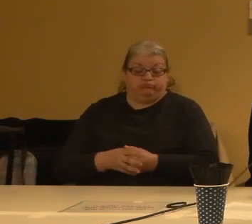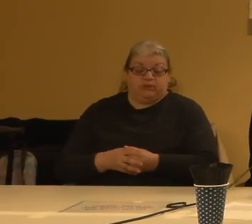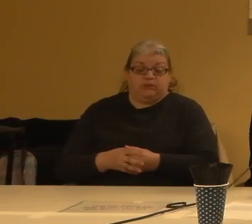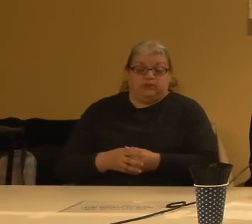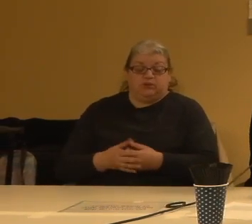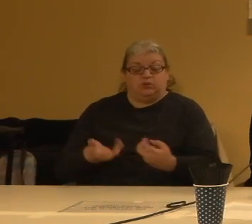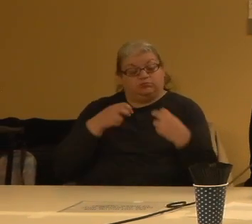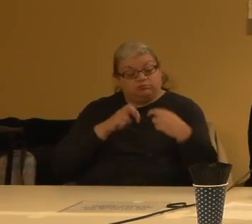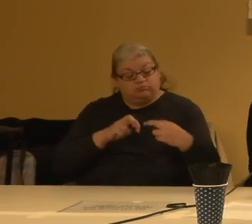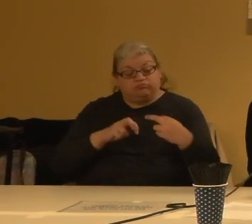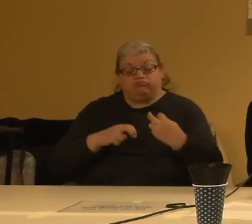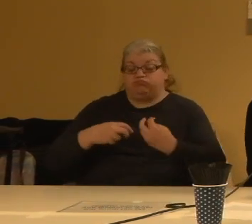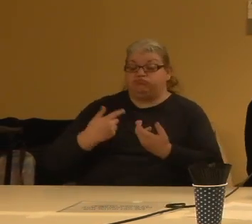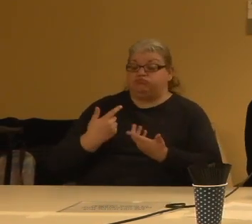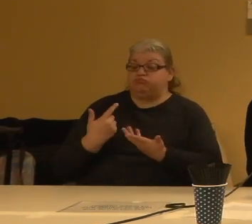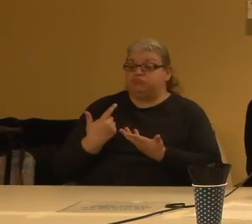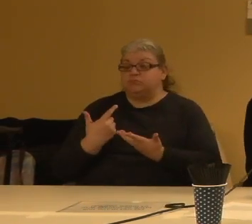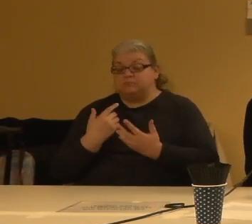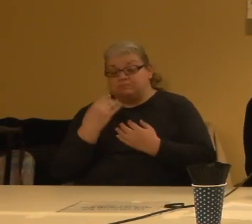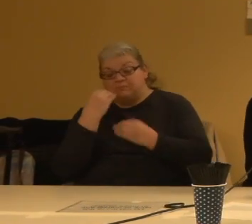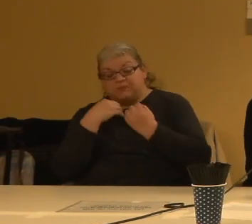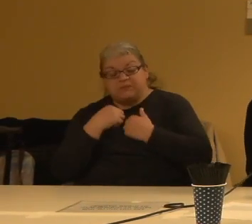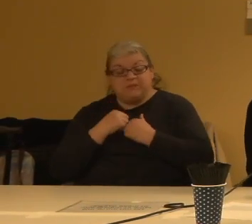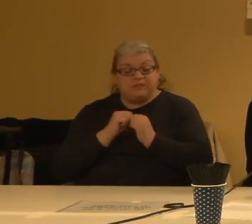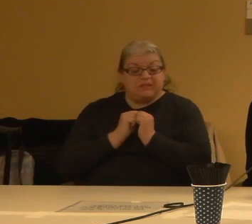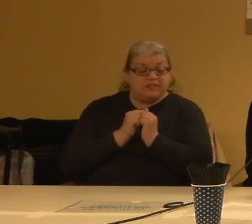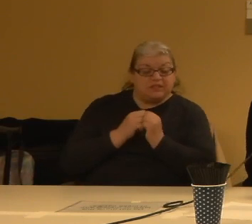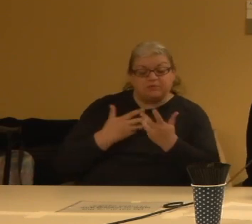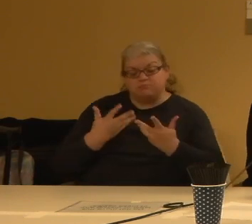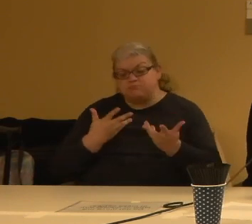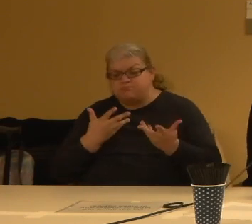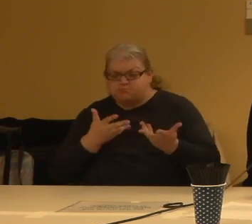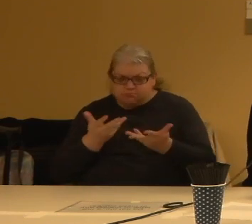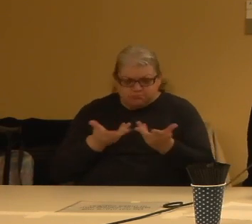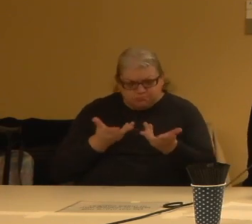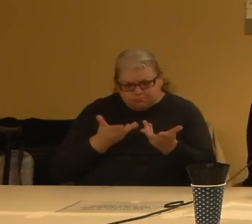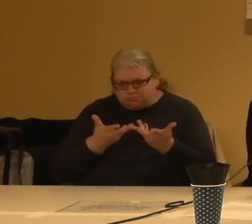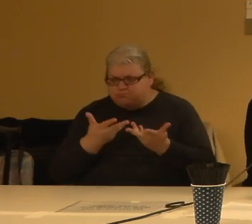we're gonna figure out together, what the deal is."